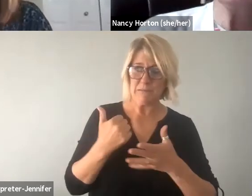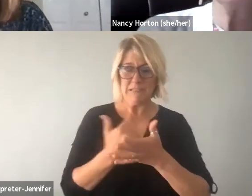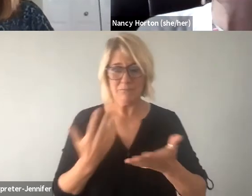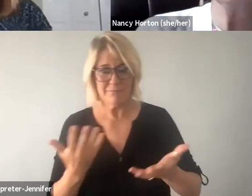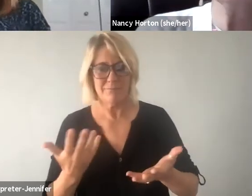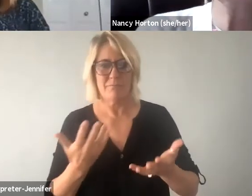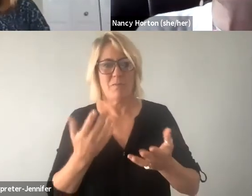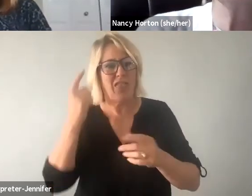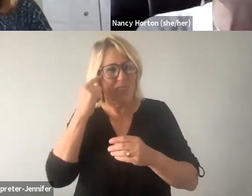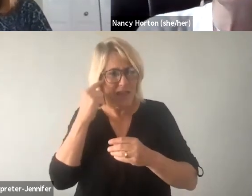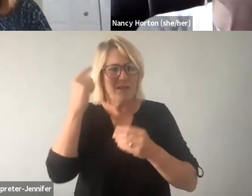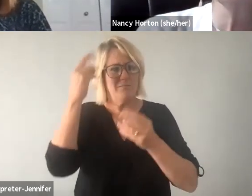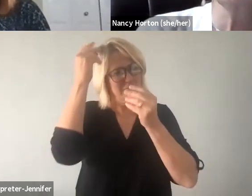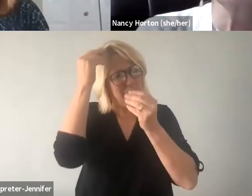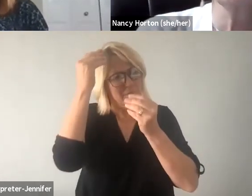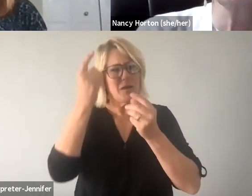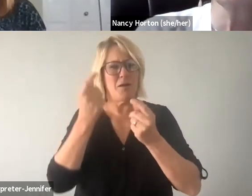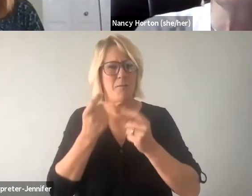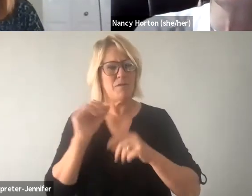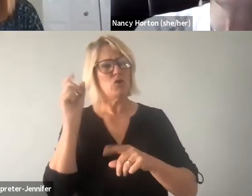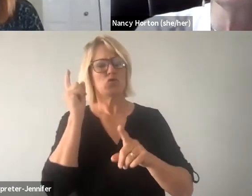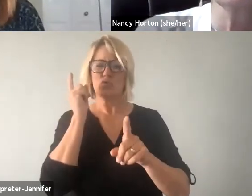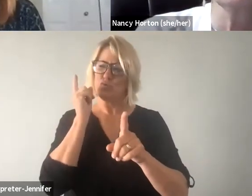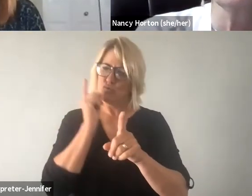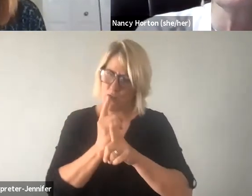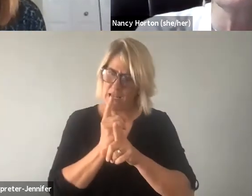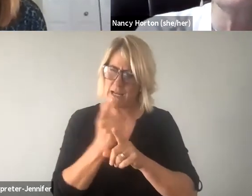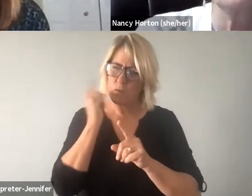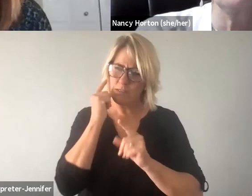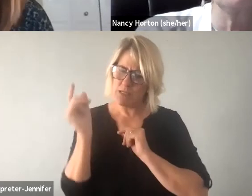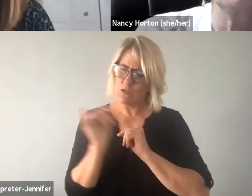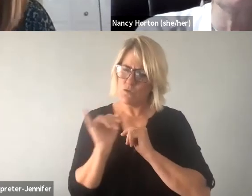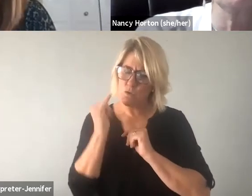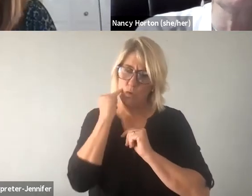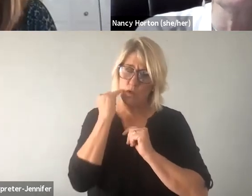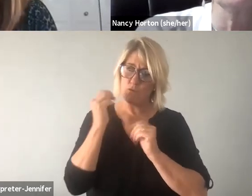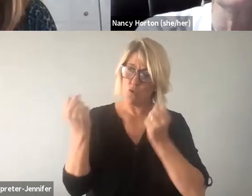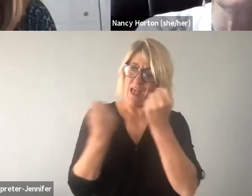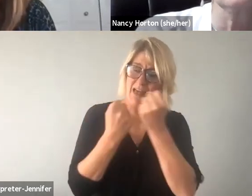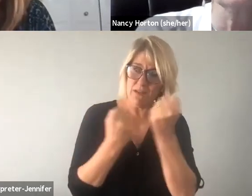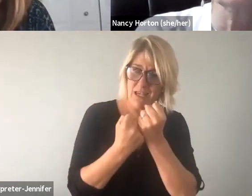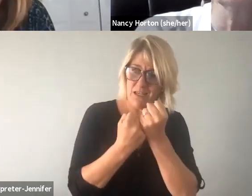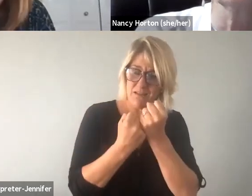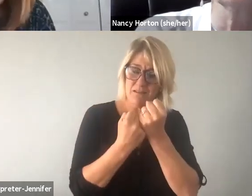about it a minute and think about do you need to maybe get a supervisor or